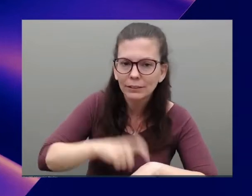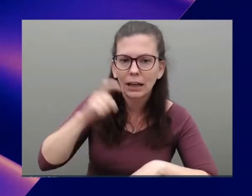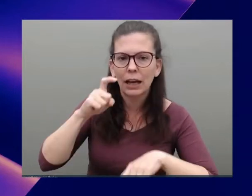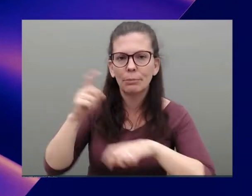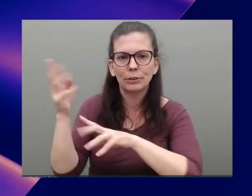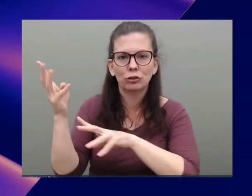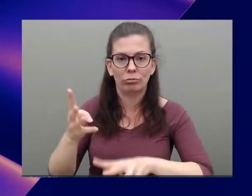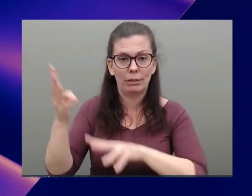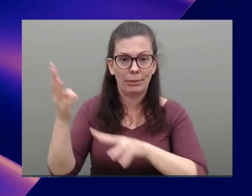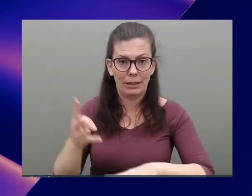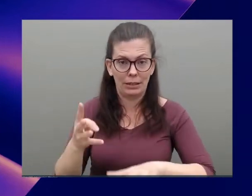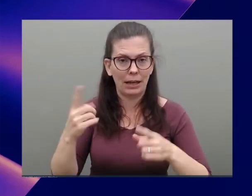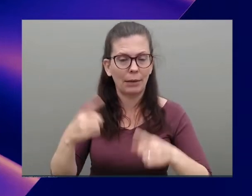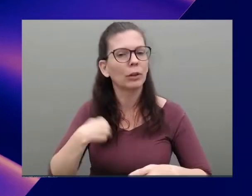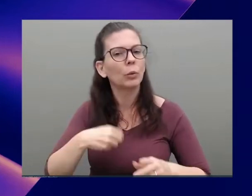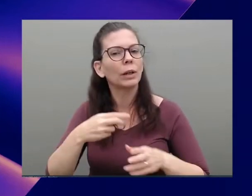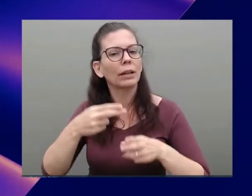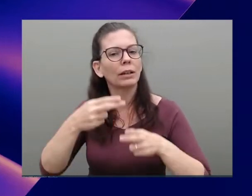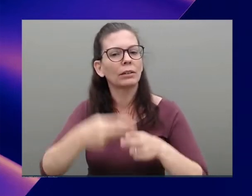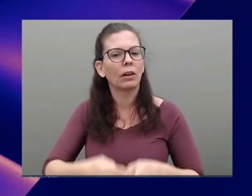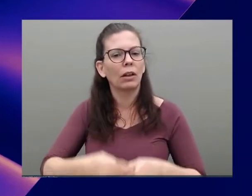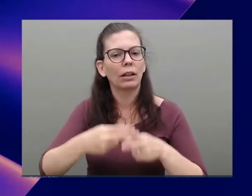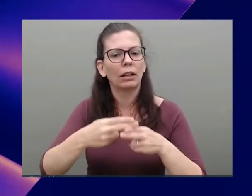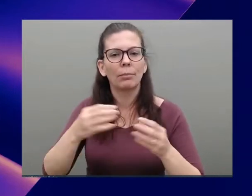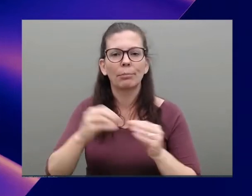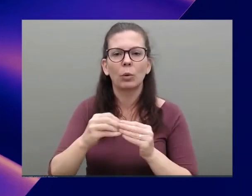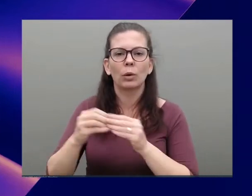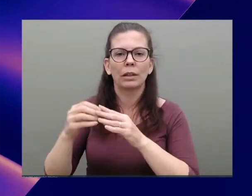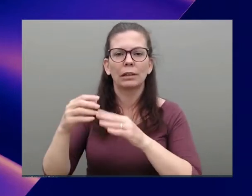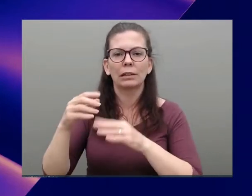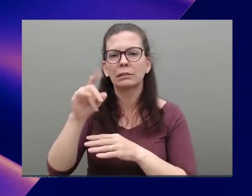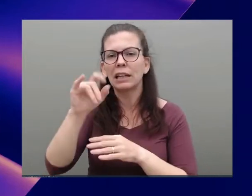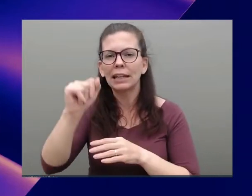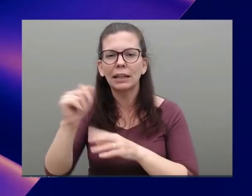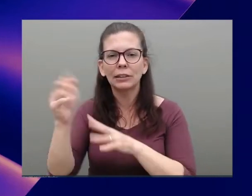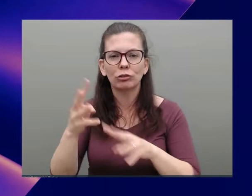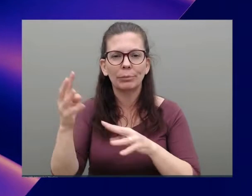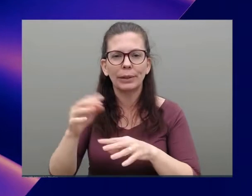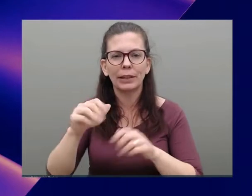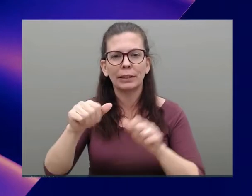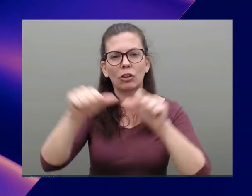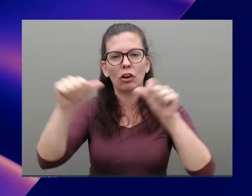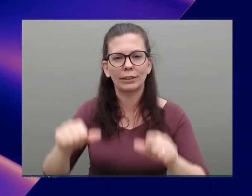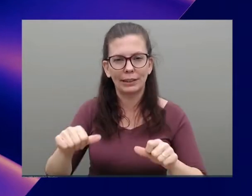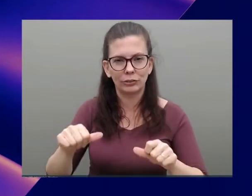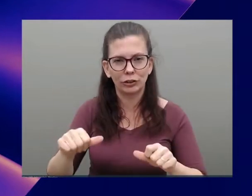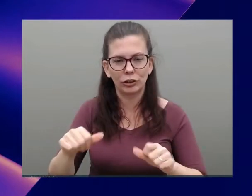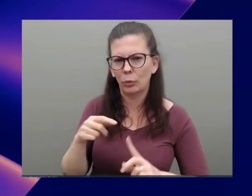We call it as a modern data streaming architecture. That is what I'm going to talk today. What is the value? Why we have to do it?